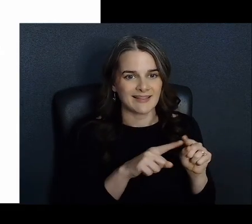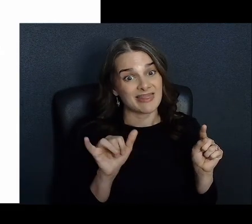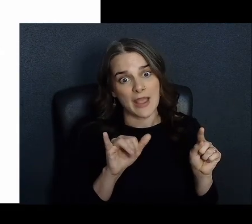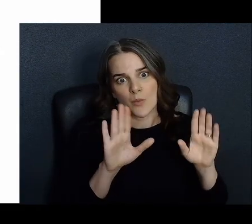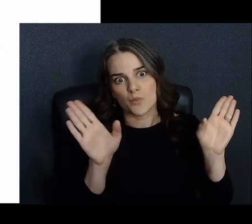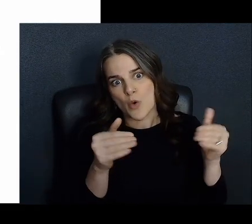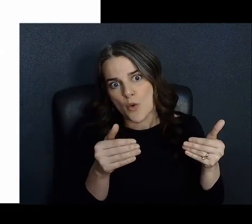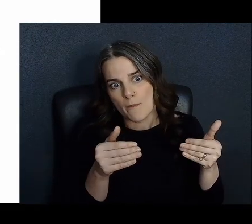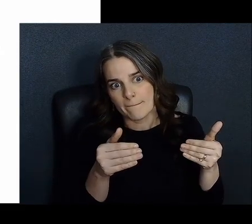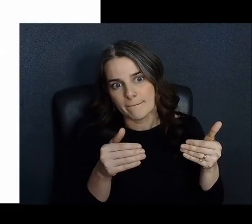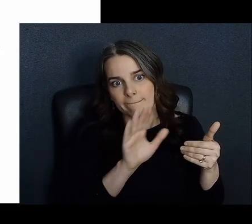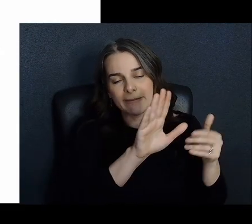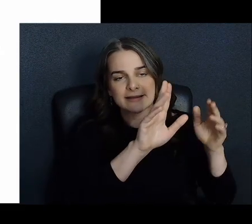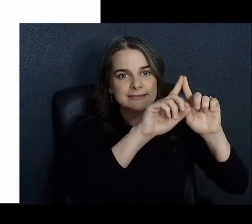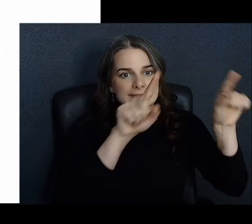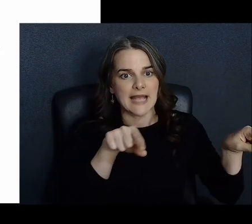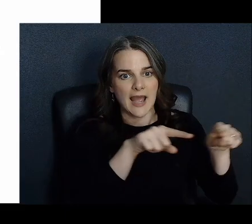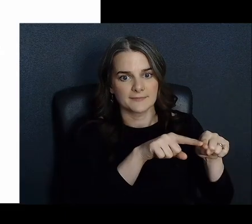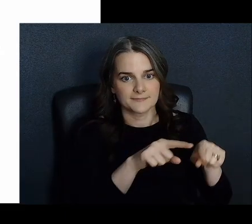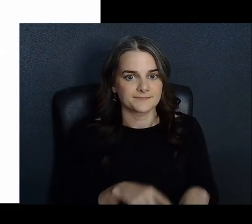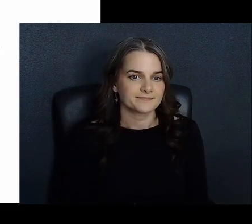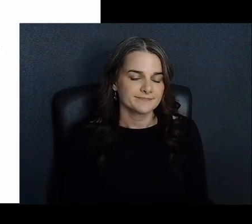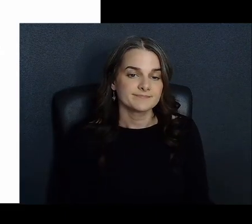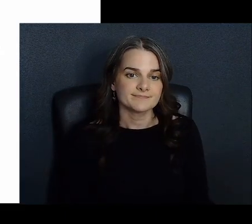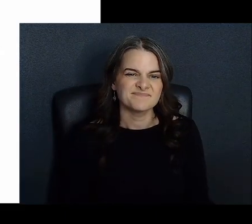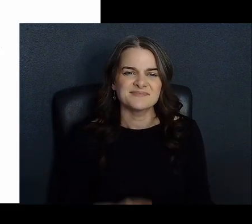They do recommend not using it on a glossy surface.